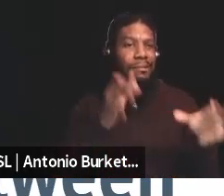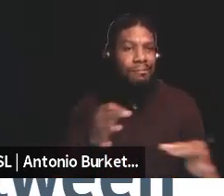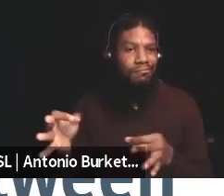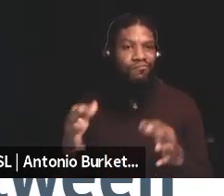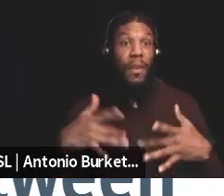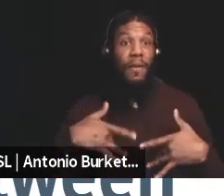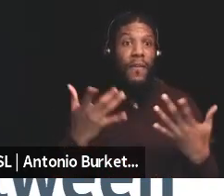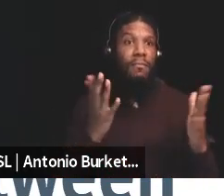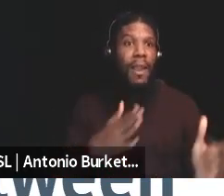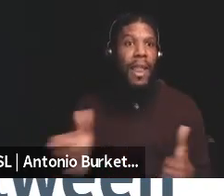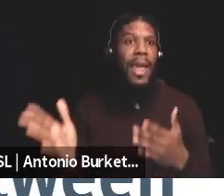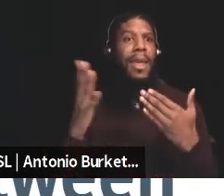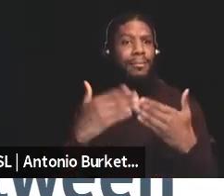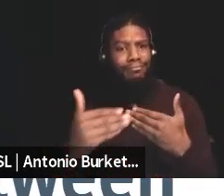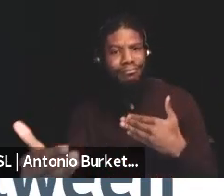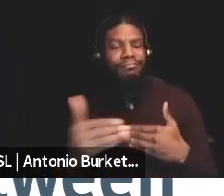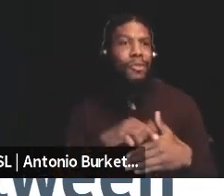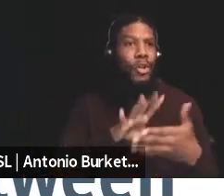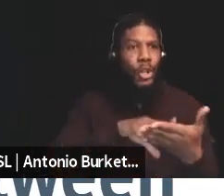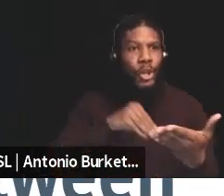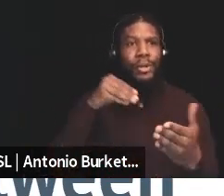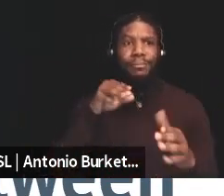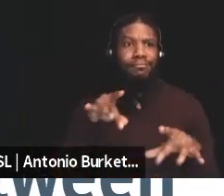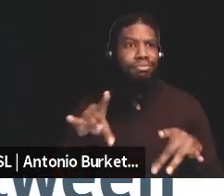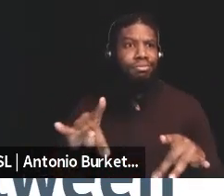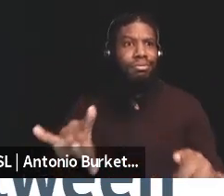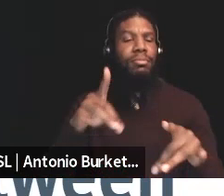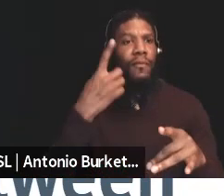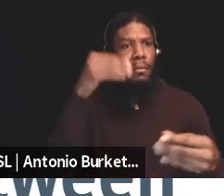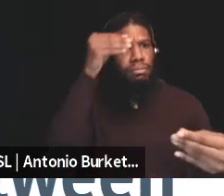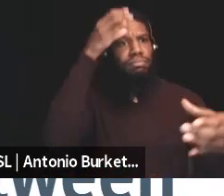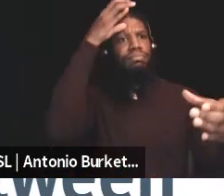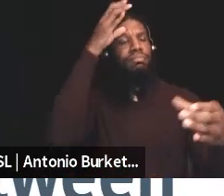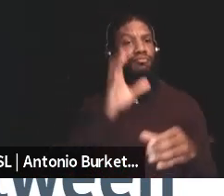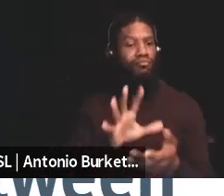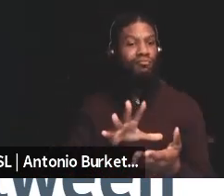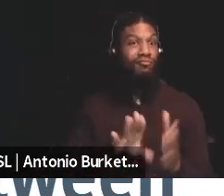learn new things with each other to continue our growth as tutors. In other words, I think there